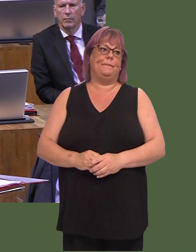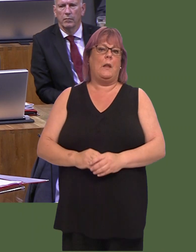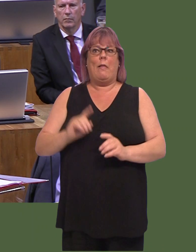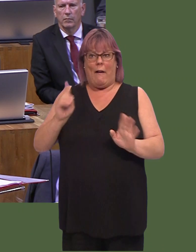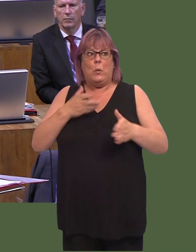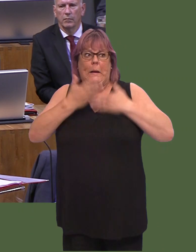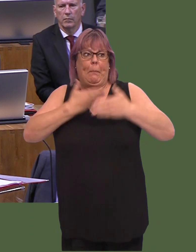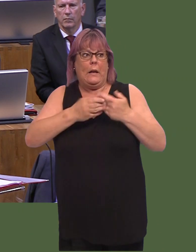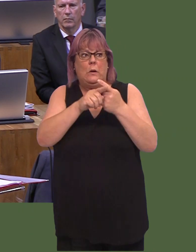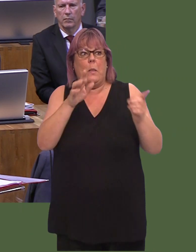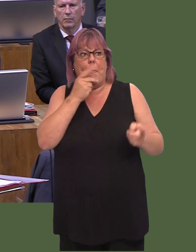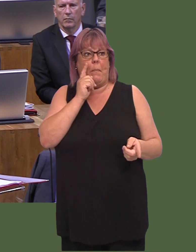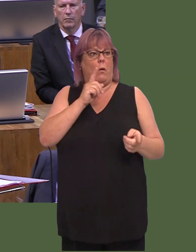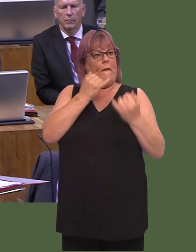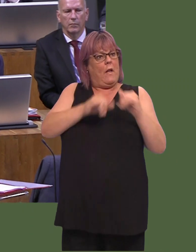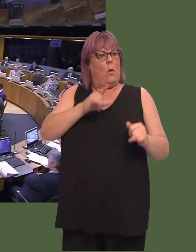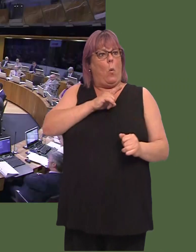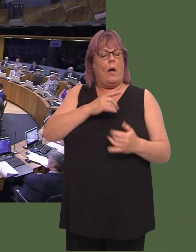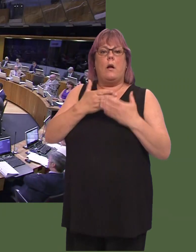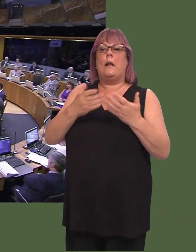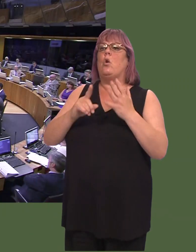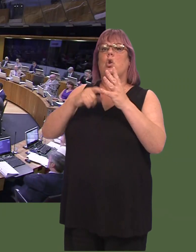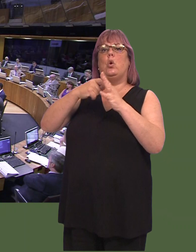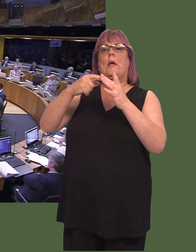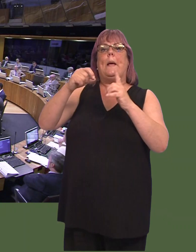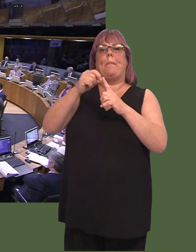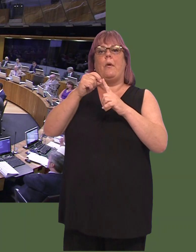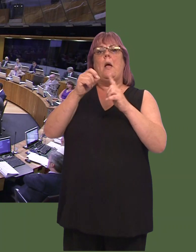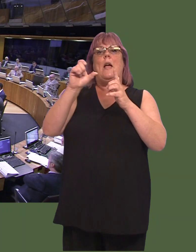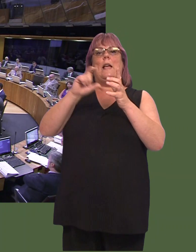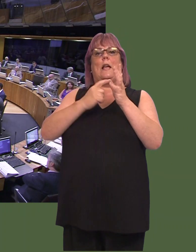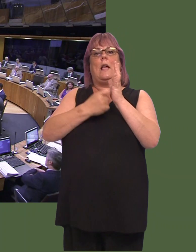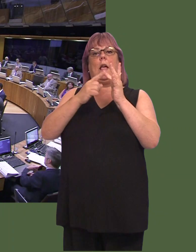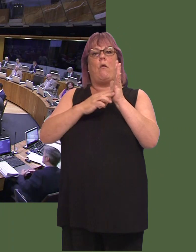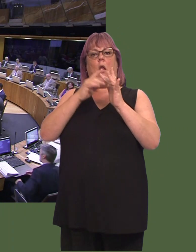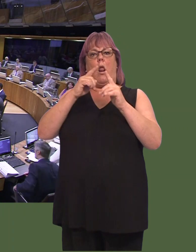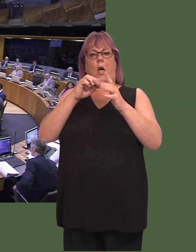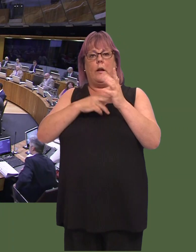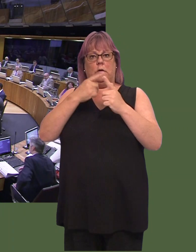They would have some explaining to do to the people of Britain. Y Llywydd / The Llywydd: Arweinydd grwp UKIP, Caroline Jones. Caroline Jones AM: Diolch, Llywydd.